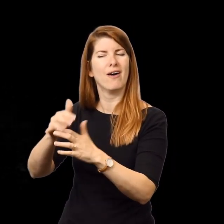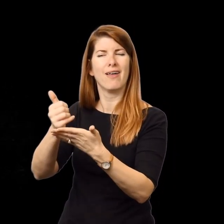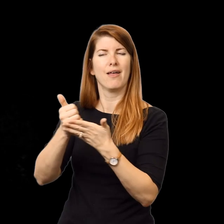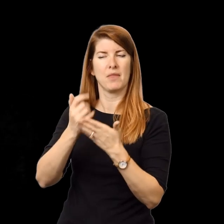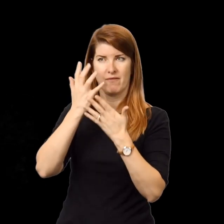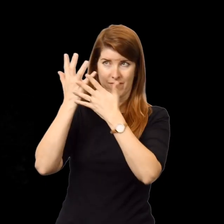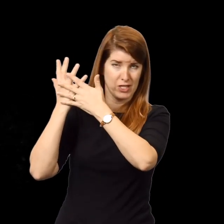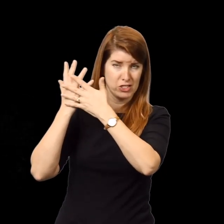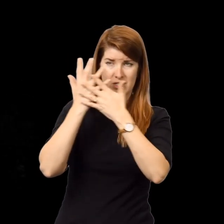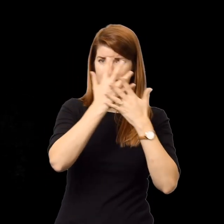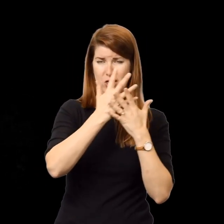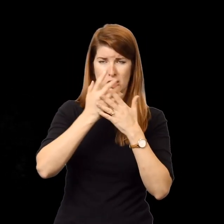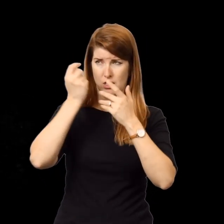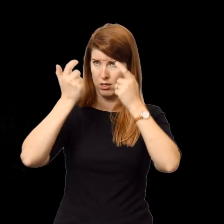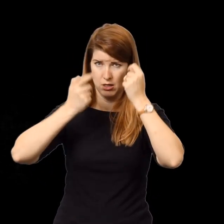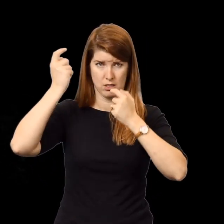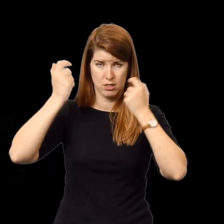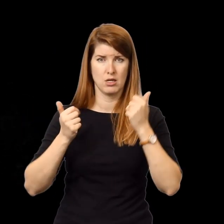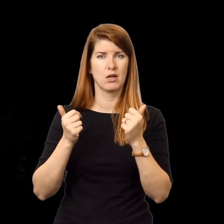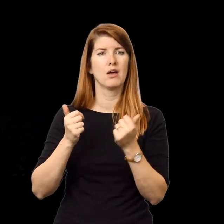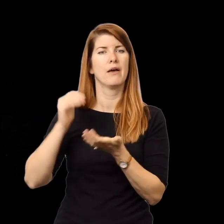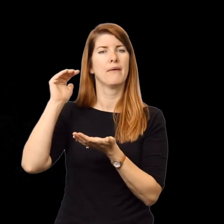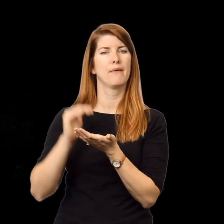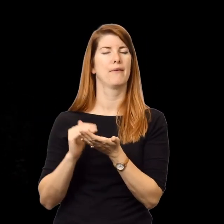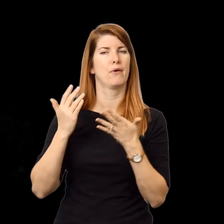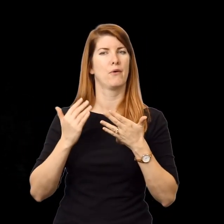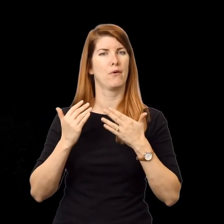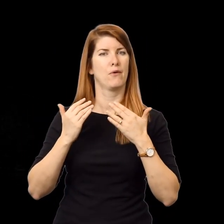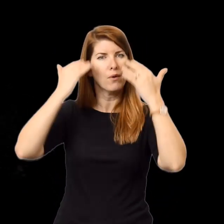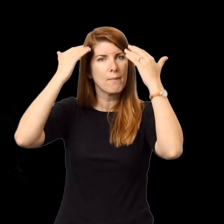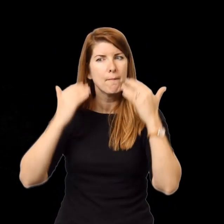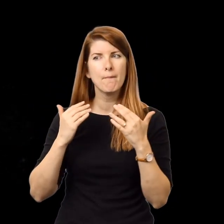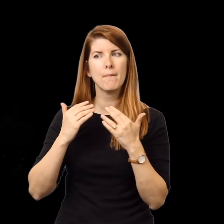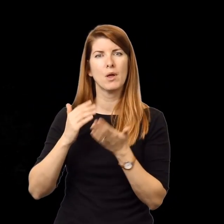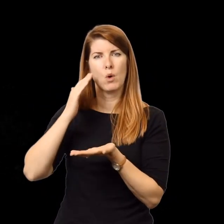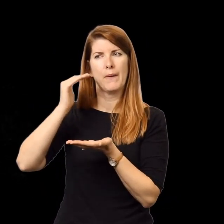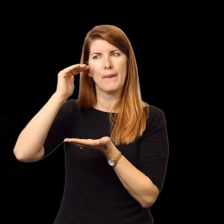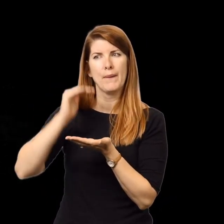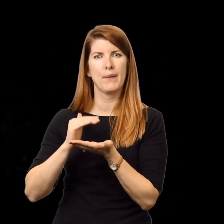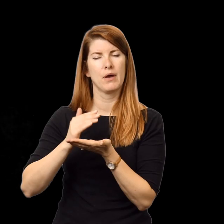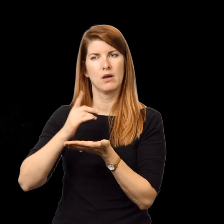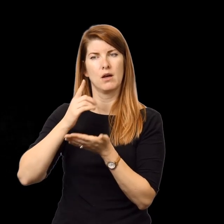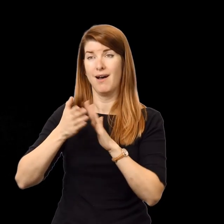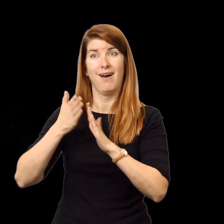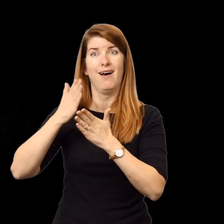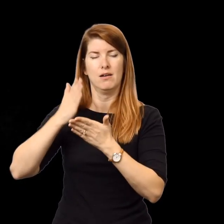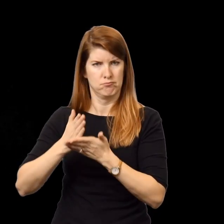and then they can filter out all of this sensory input without overwhelming them, without causing them to shut down.